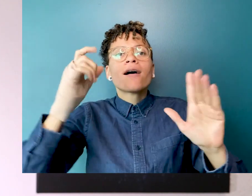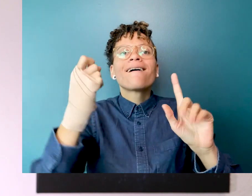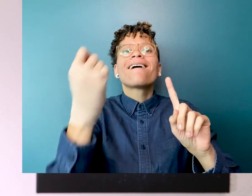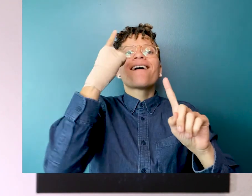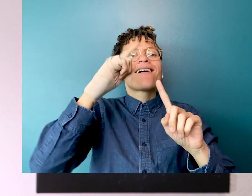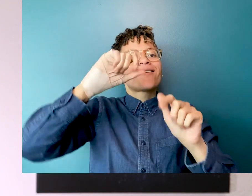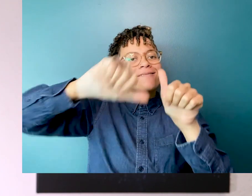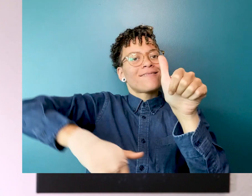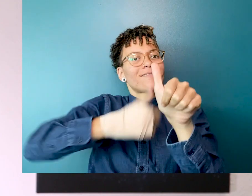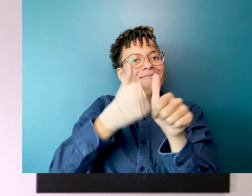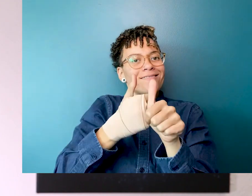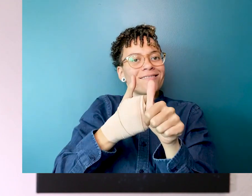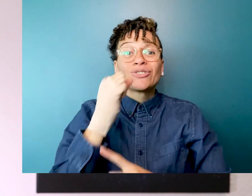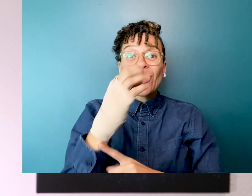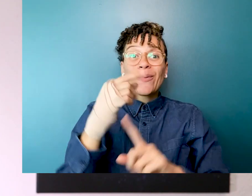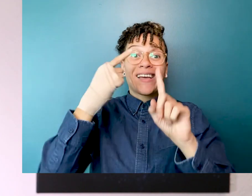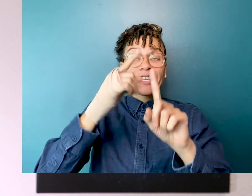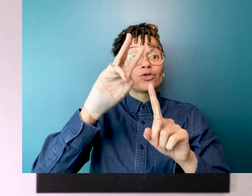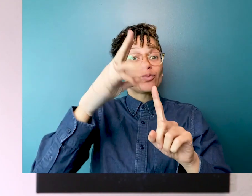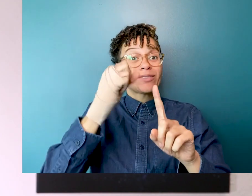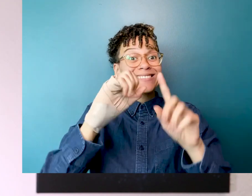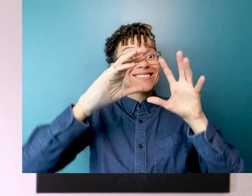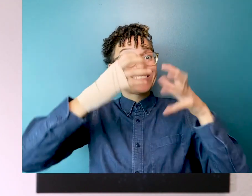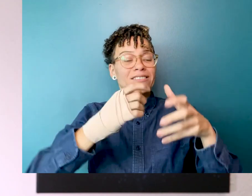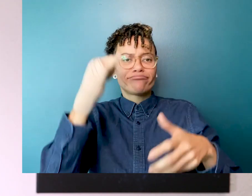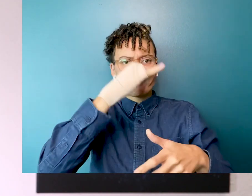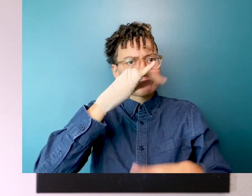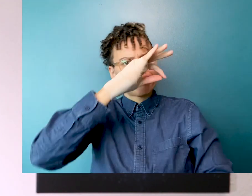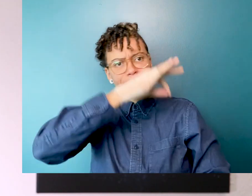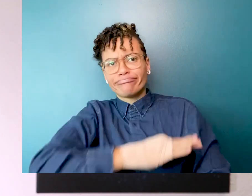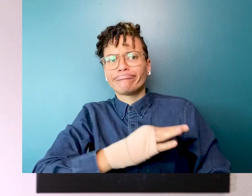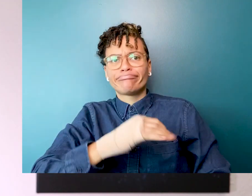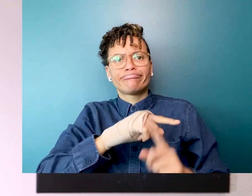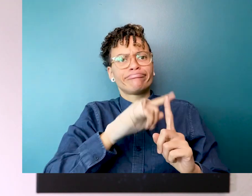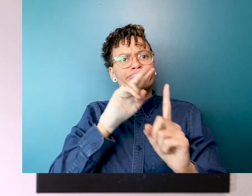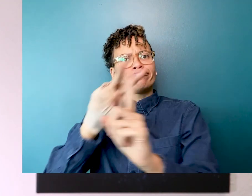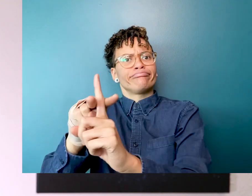significations of the houses and then building on that from there.